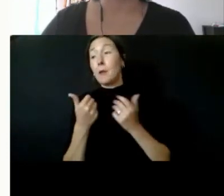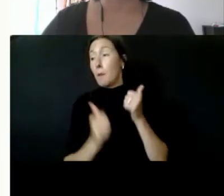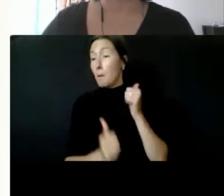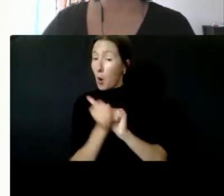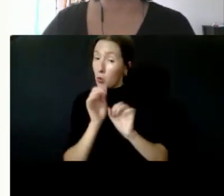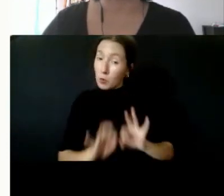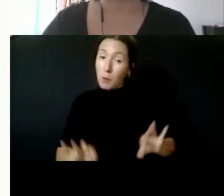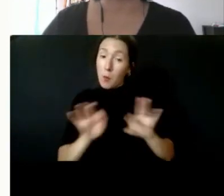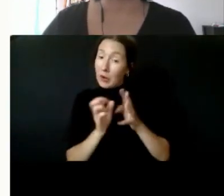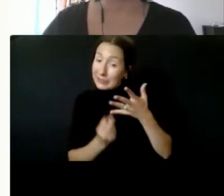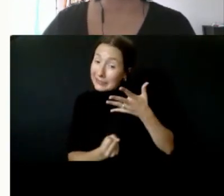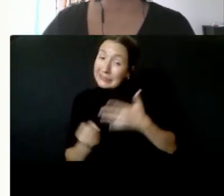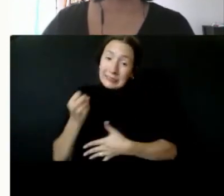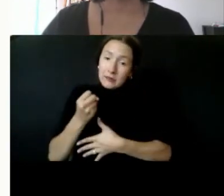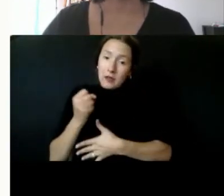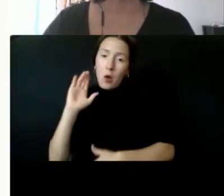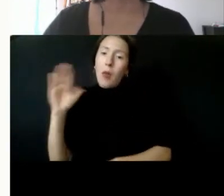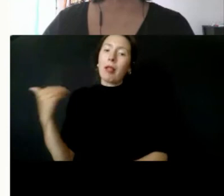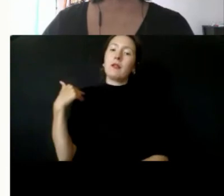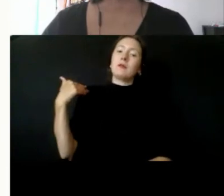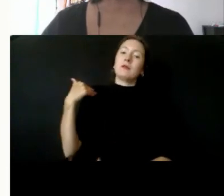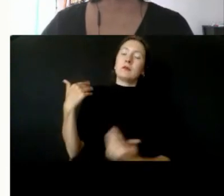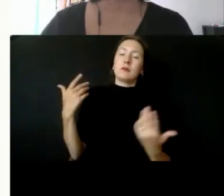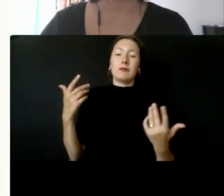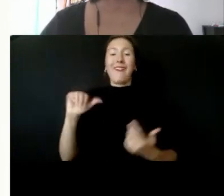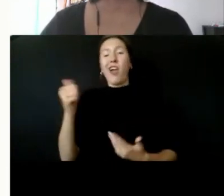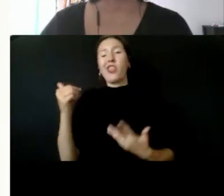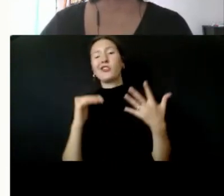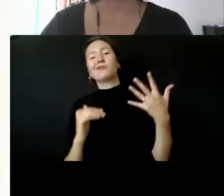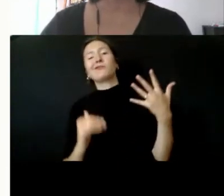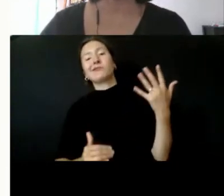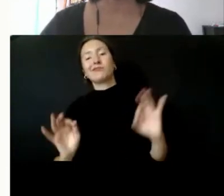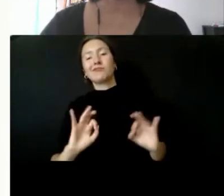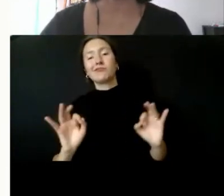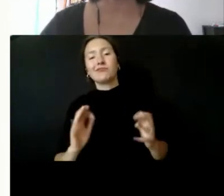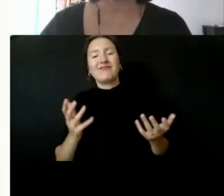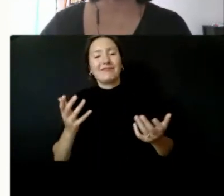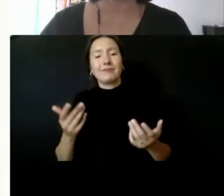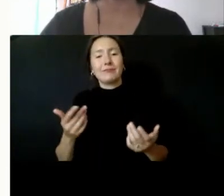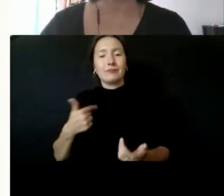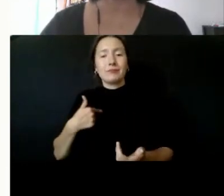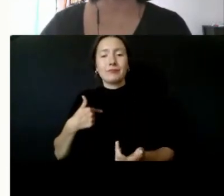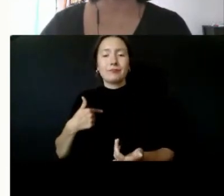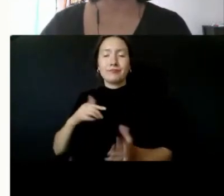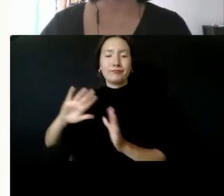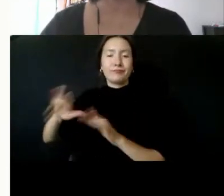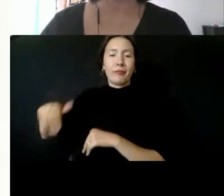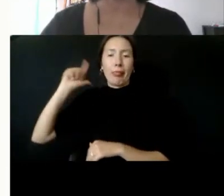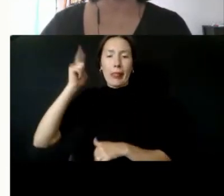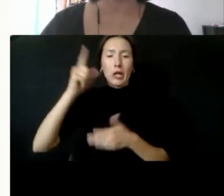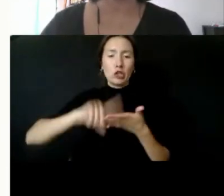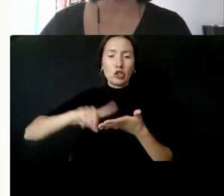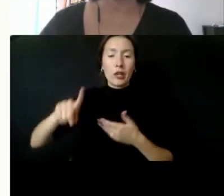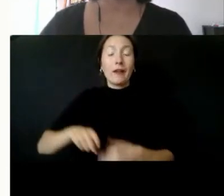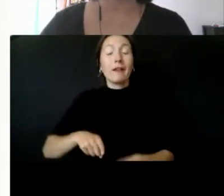good again for people with adhd like myself people who are autistic people who have high anxiety who